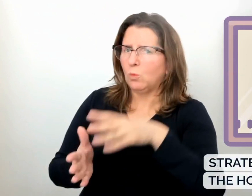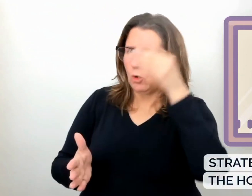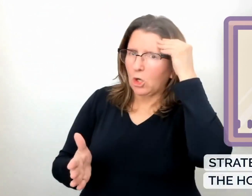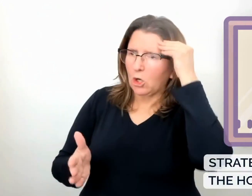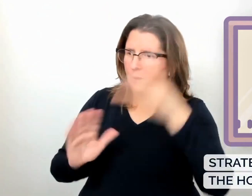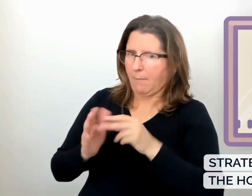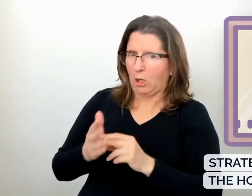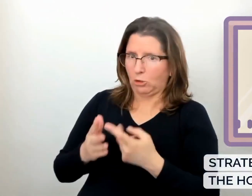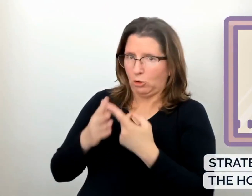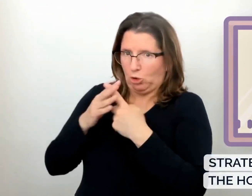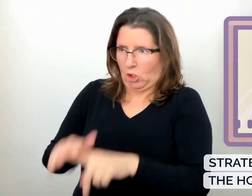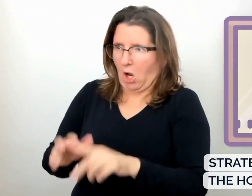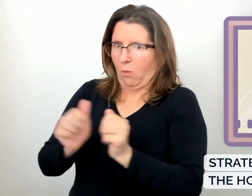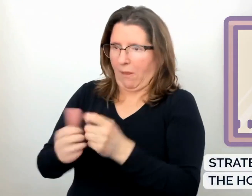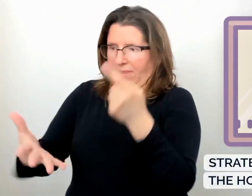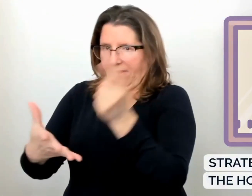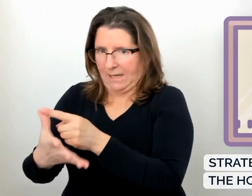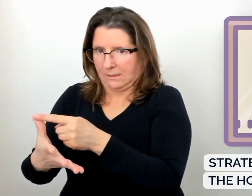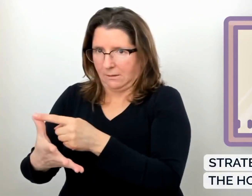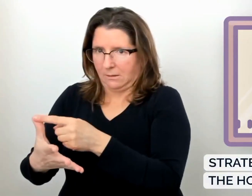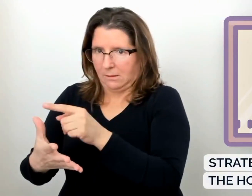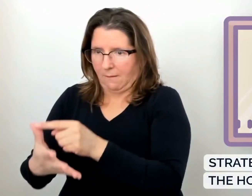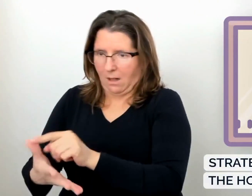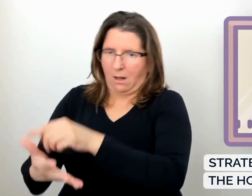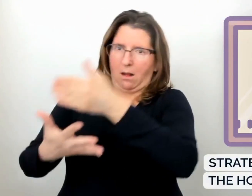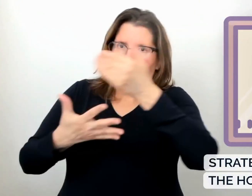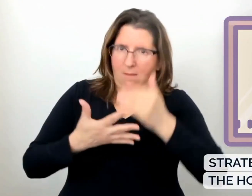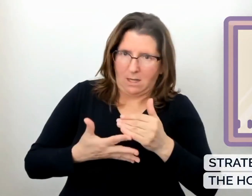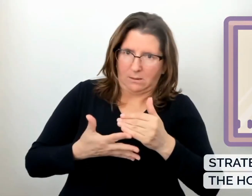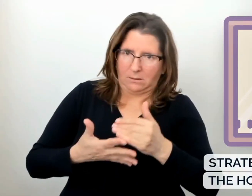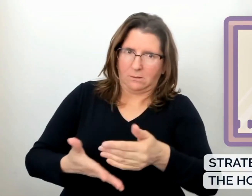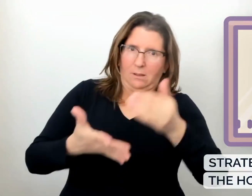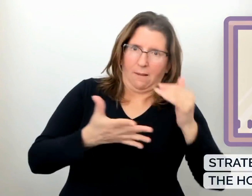What are the approaches and strategies that can be used to represent the content?